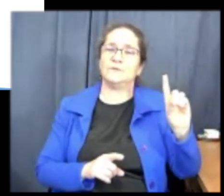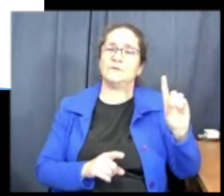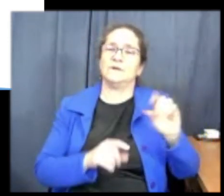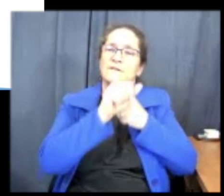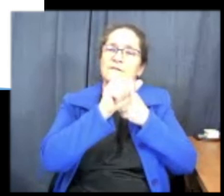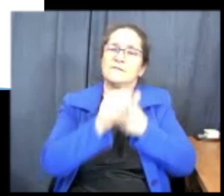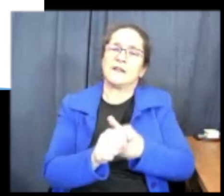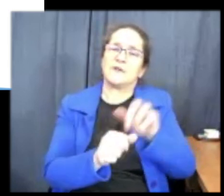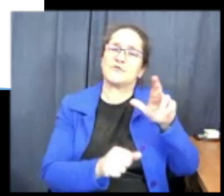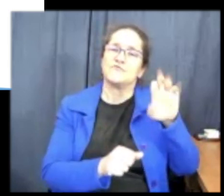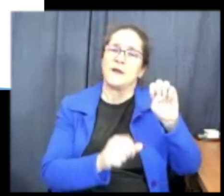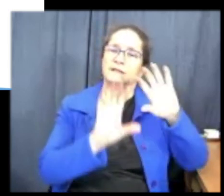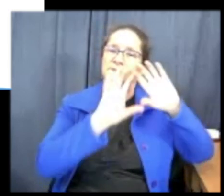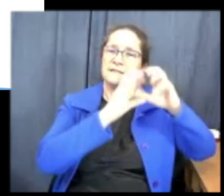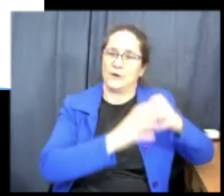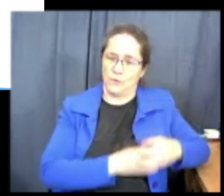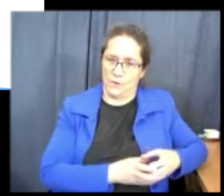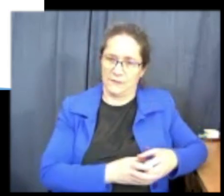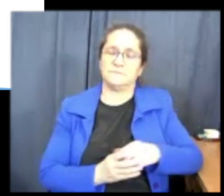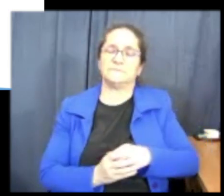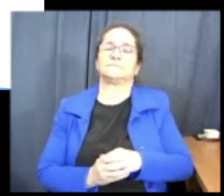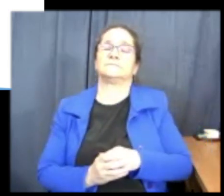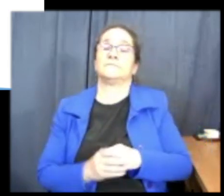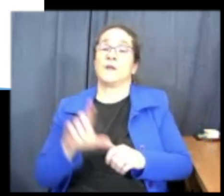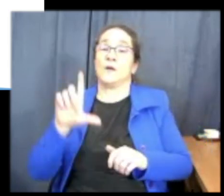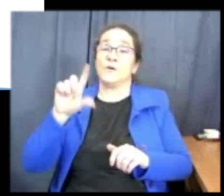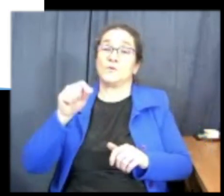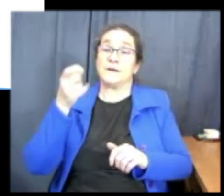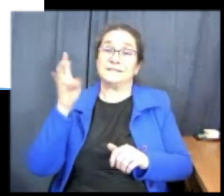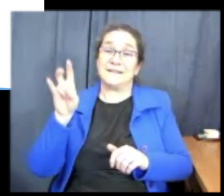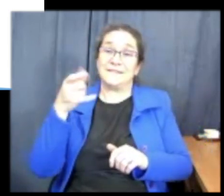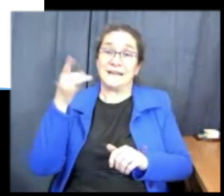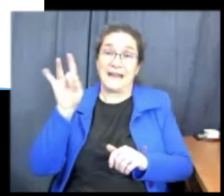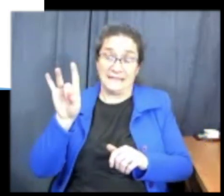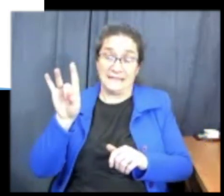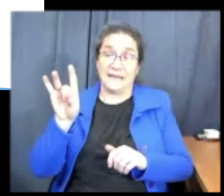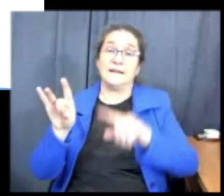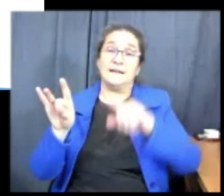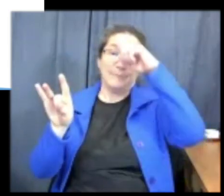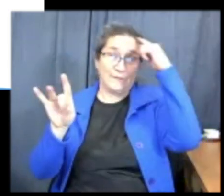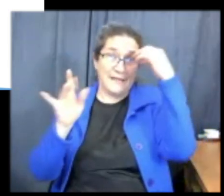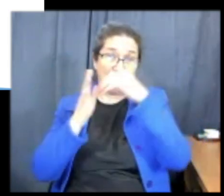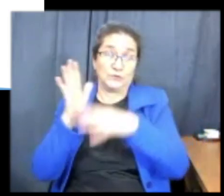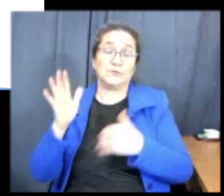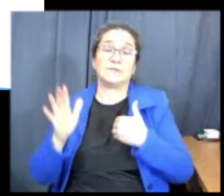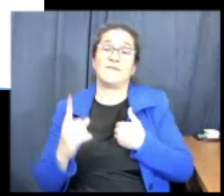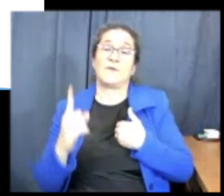And for this, so in 2017-2018 black students have a 1.59 risk